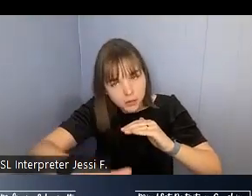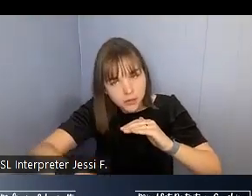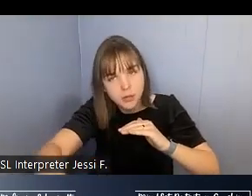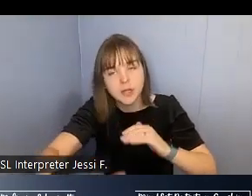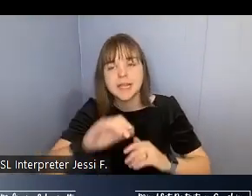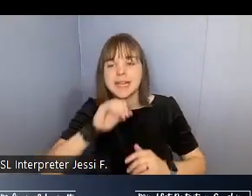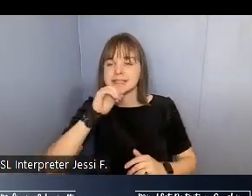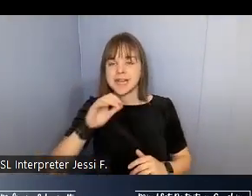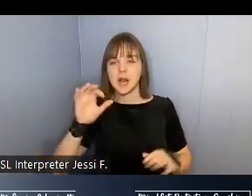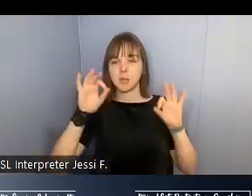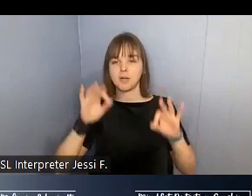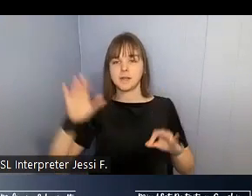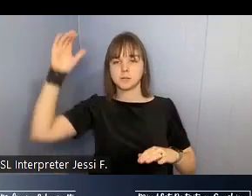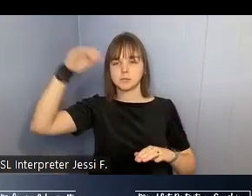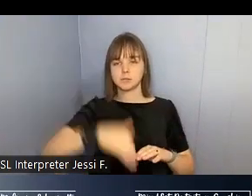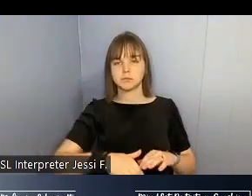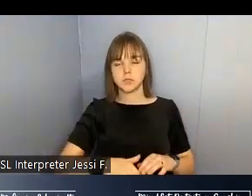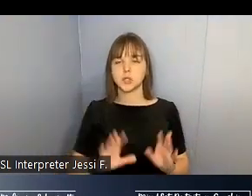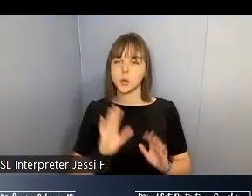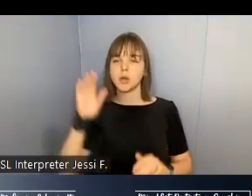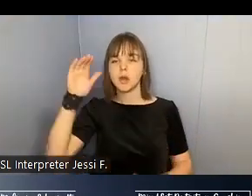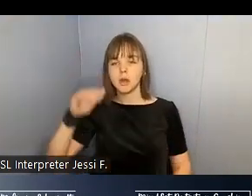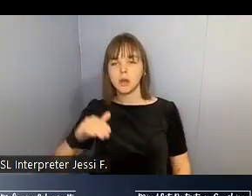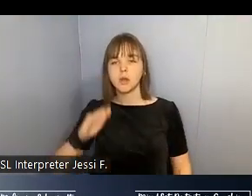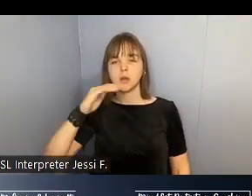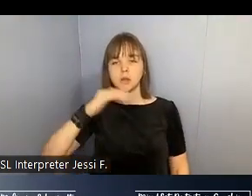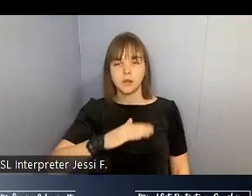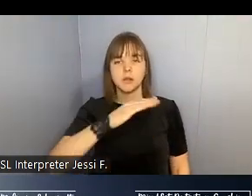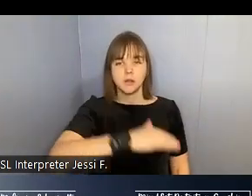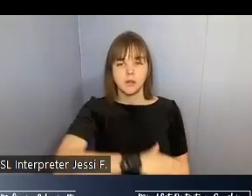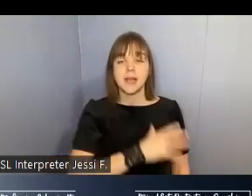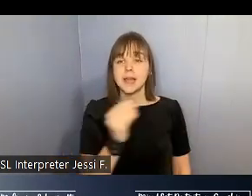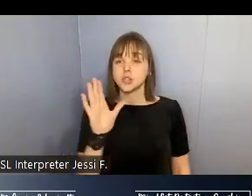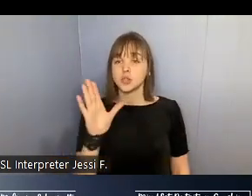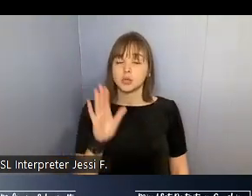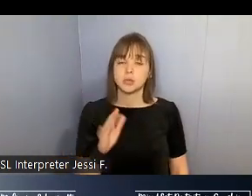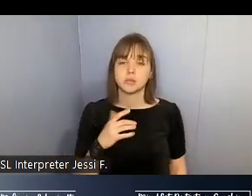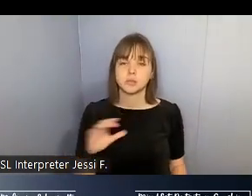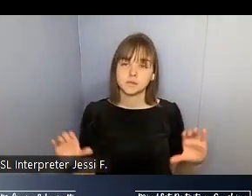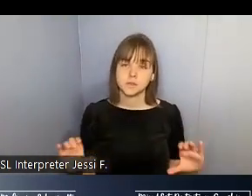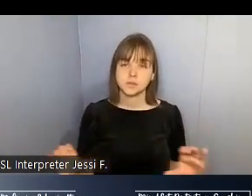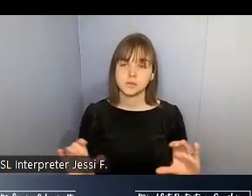So it's really an up-and-down kind of thing. And it also depends on activity levels. How active are you?